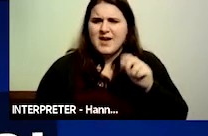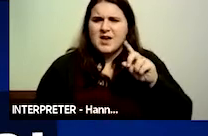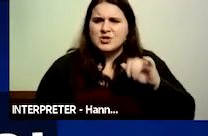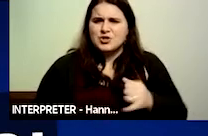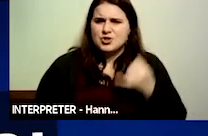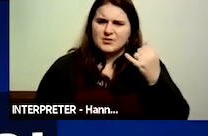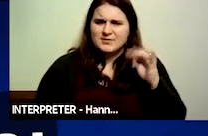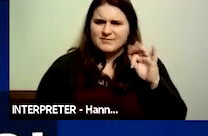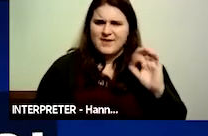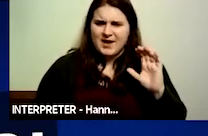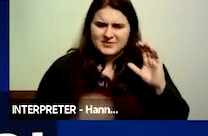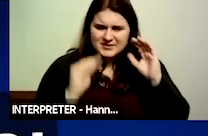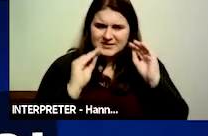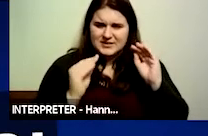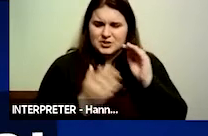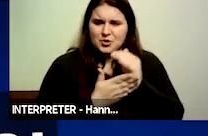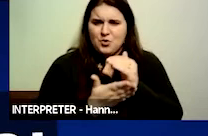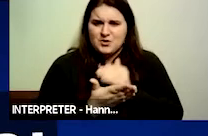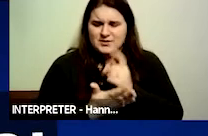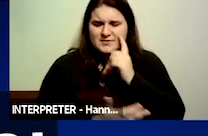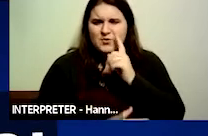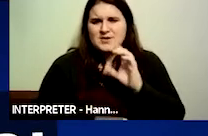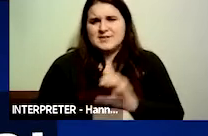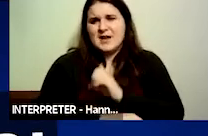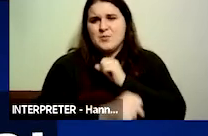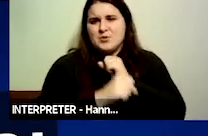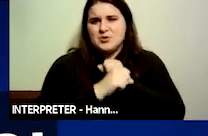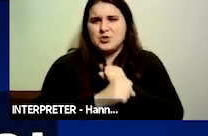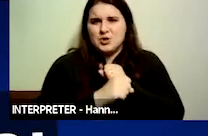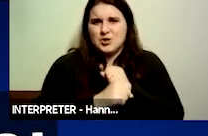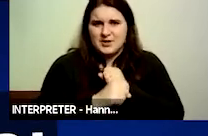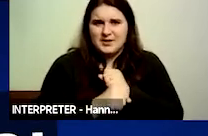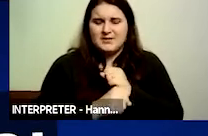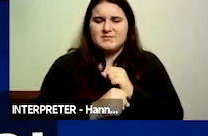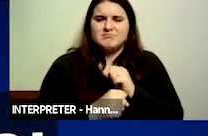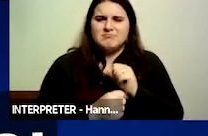courses in cyber security policy and law technical communications and introverts and leadership.